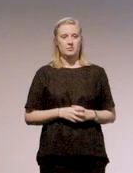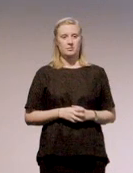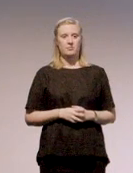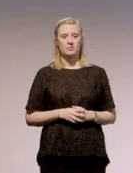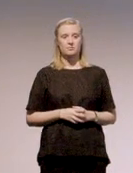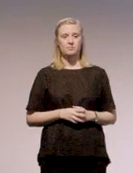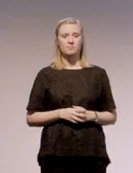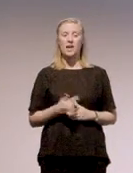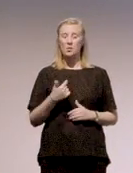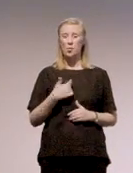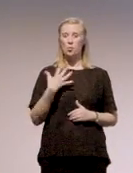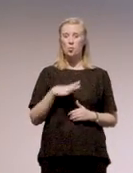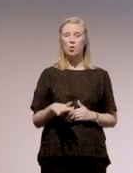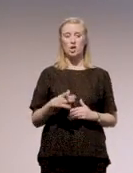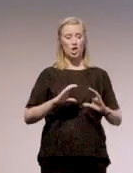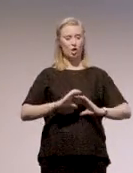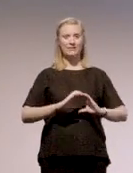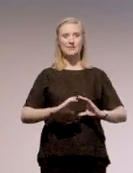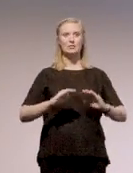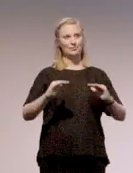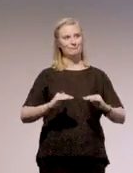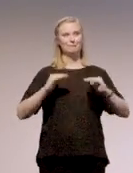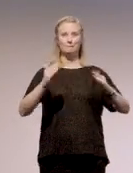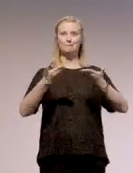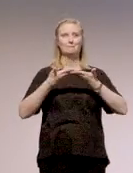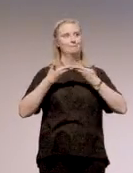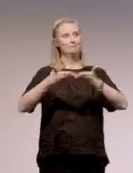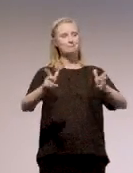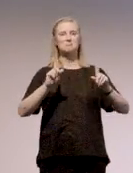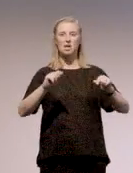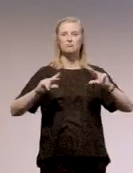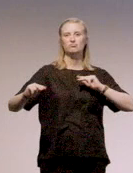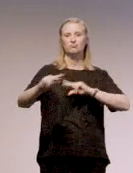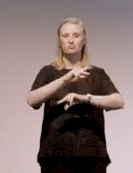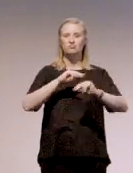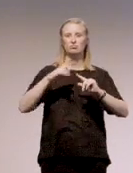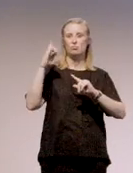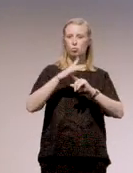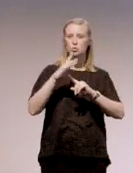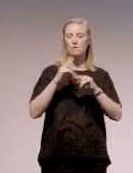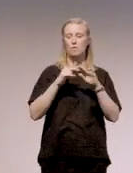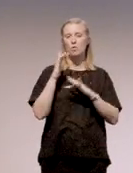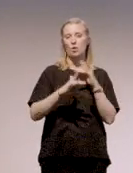the conversation and the awareness and the importance of online accessibility and digital inclusion.